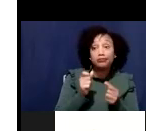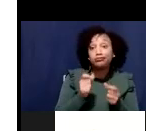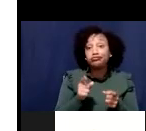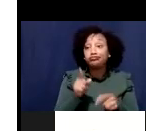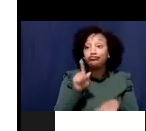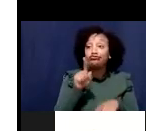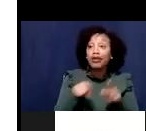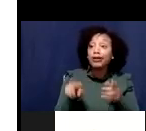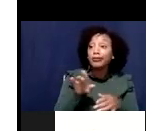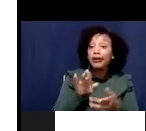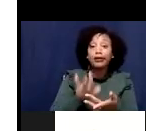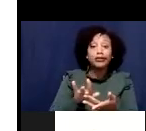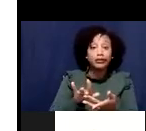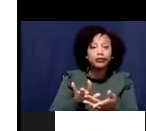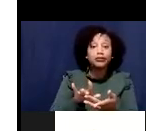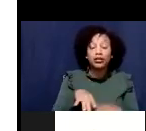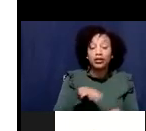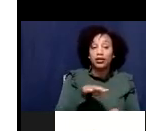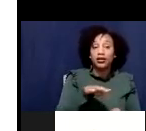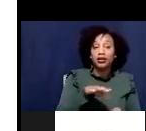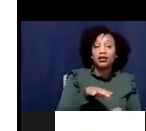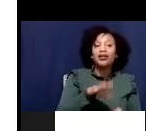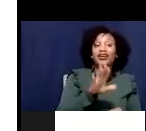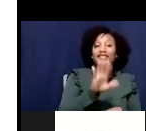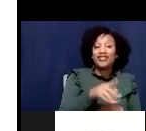from the deadline to that final decision date in December